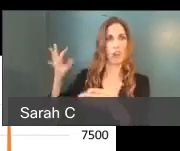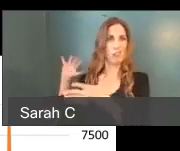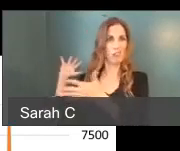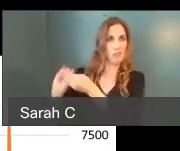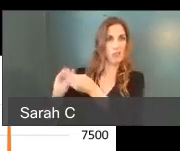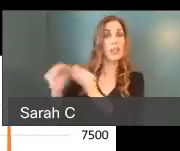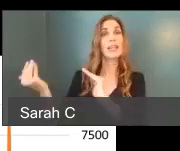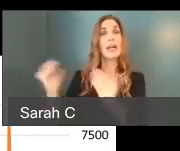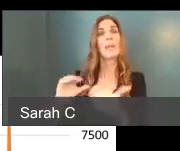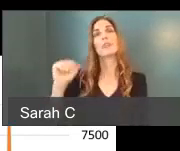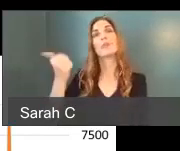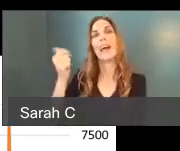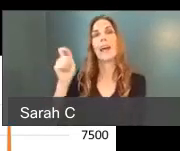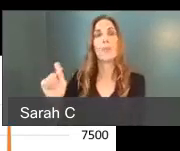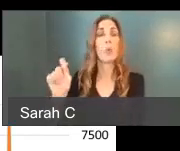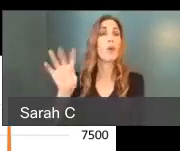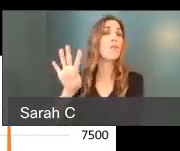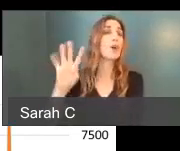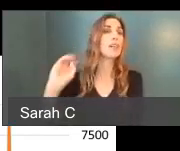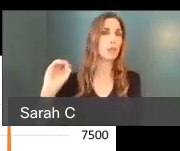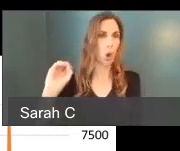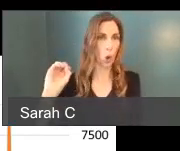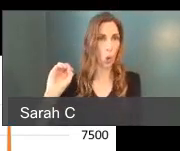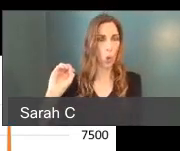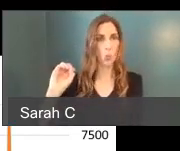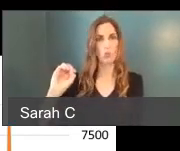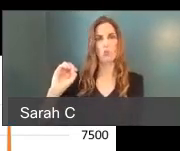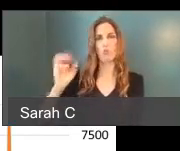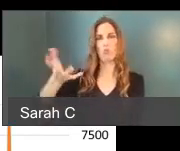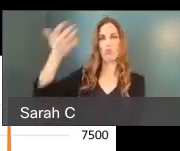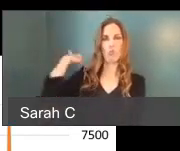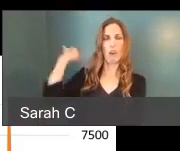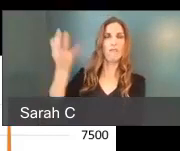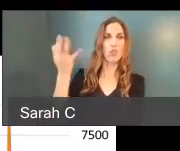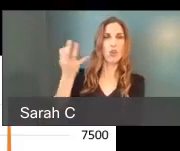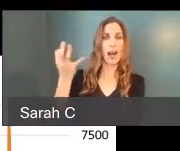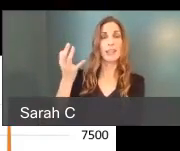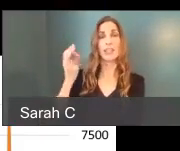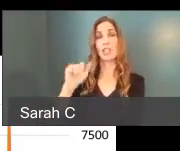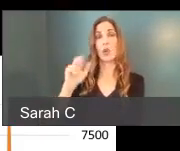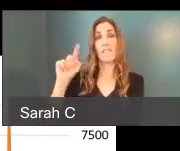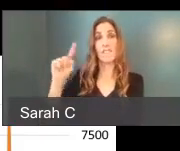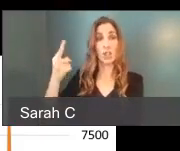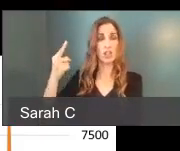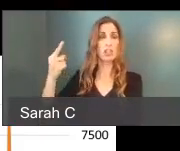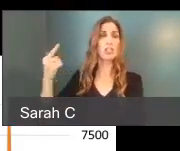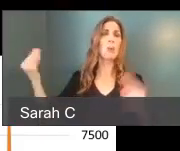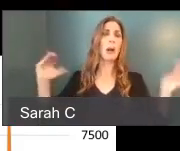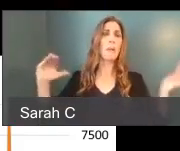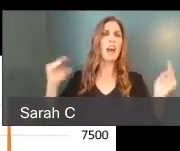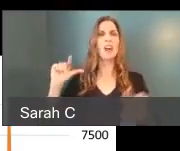10.40% as of Friday, January the 1st. So we've been effectively flat this week.